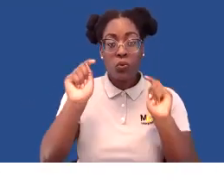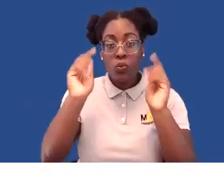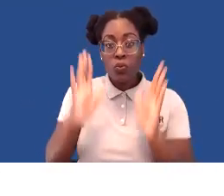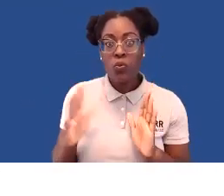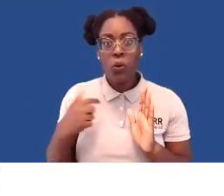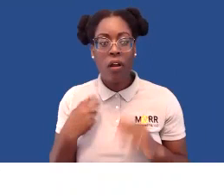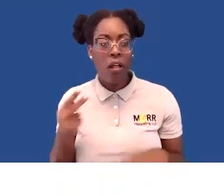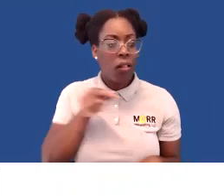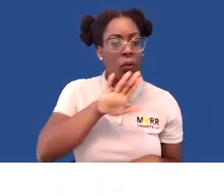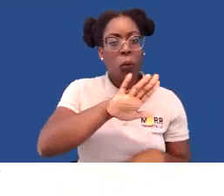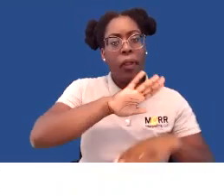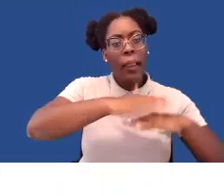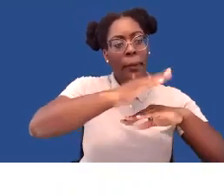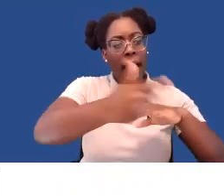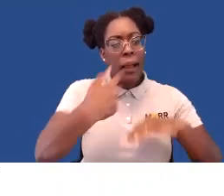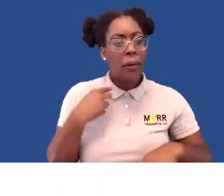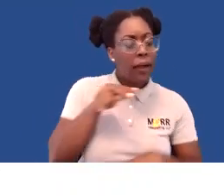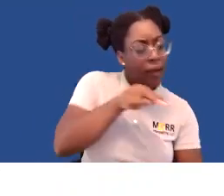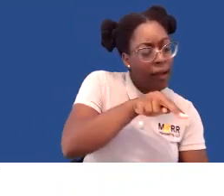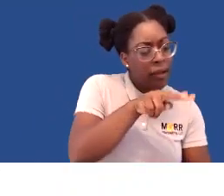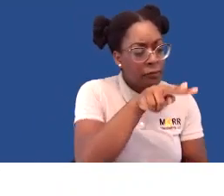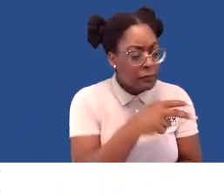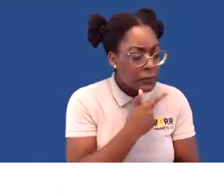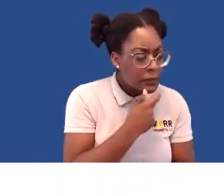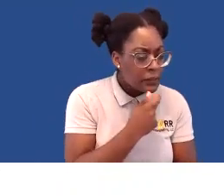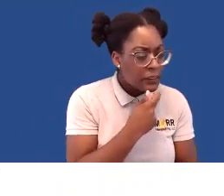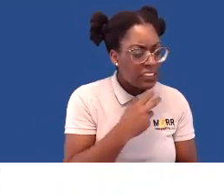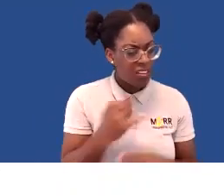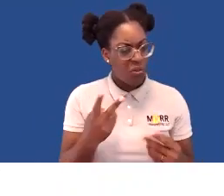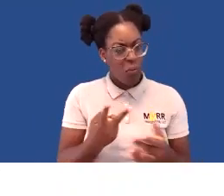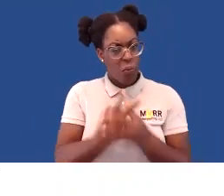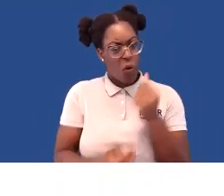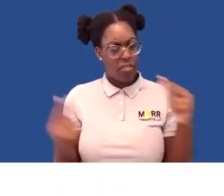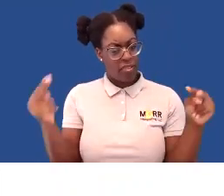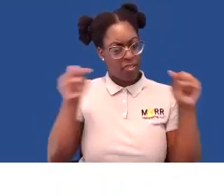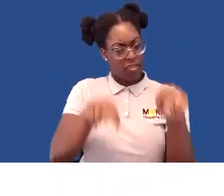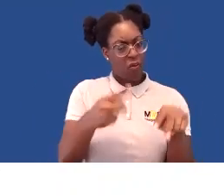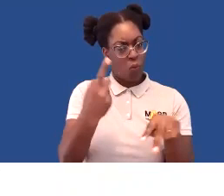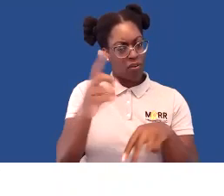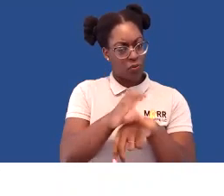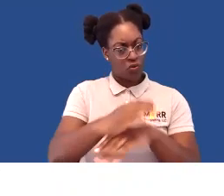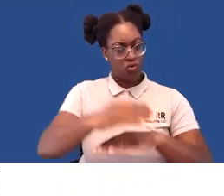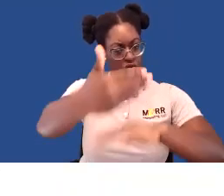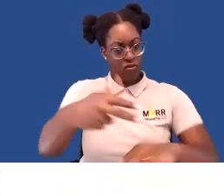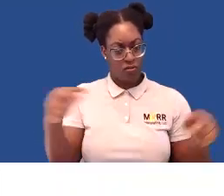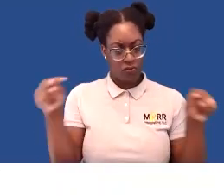You really can share on-screen and even share functions as you're working on a document together.